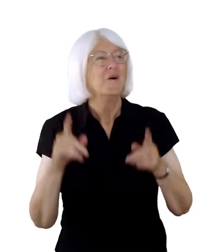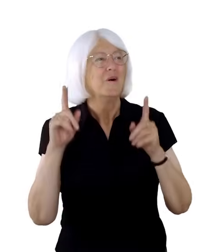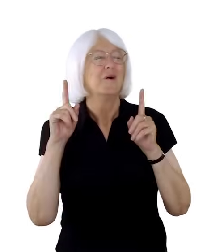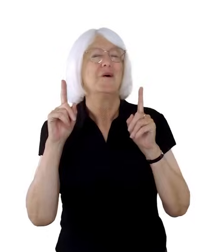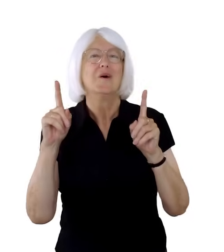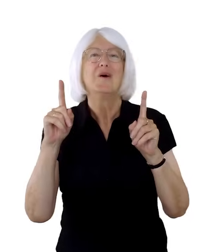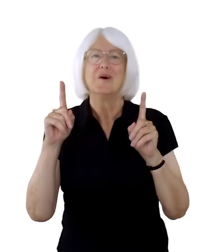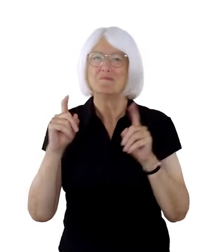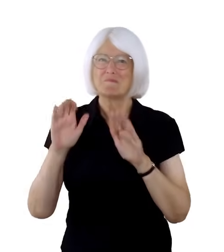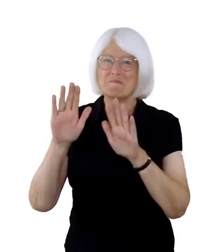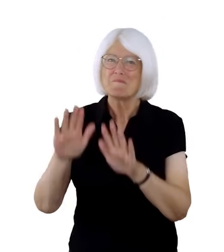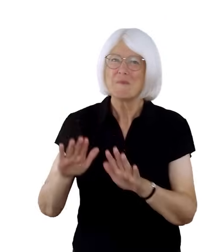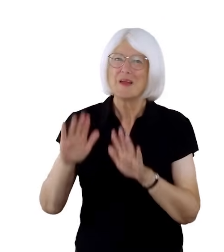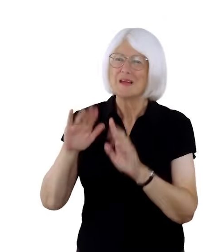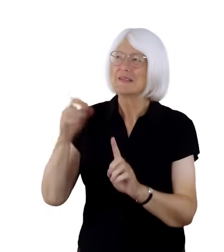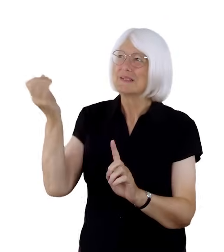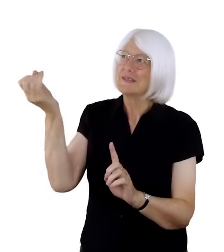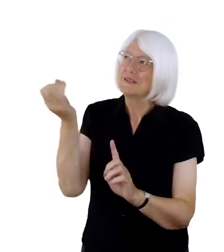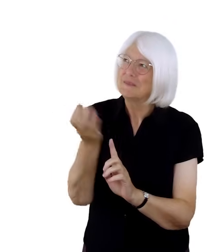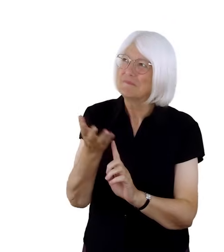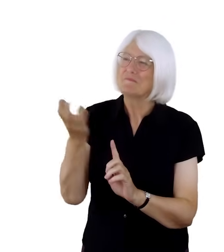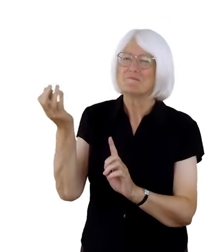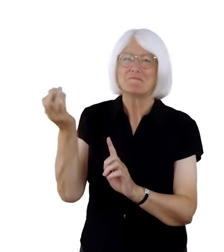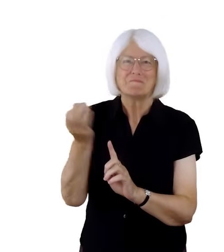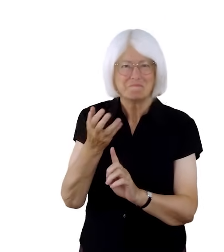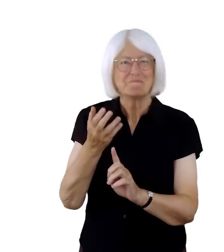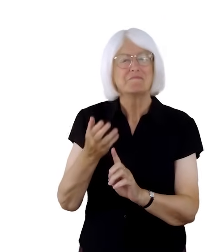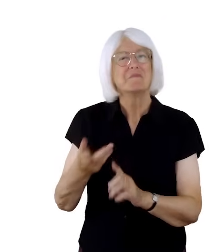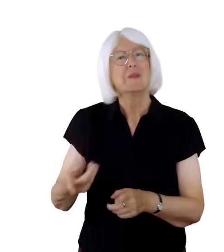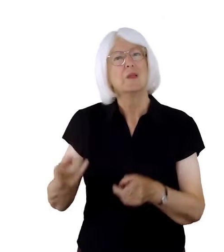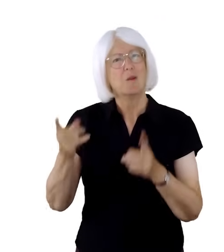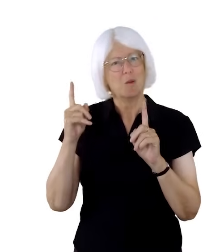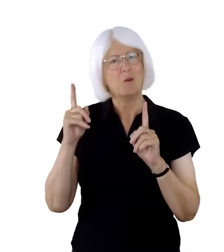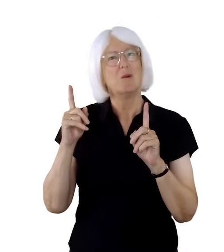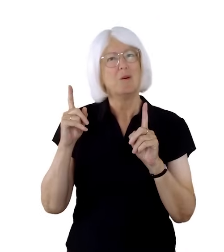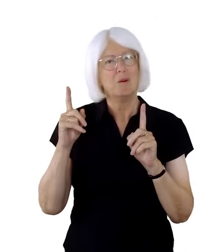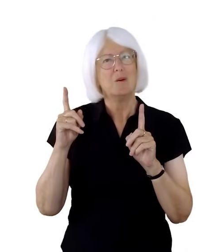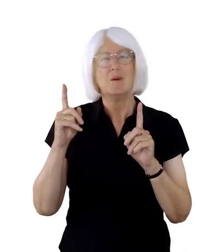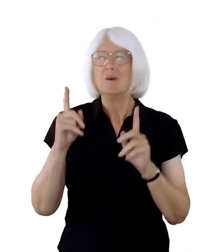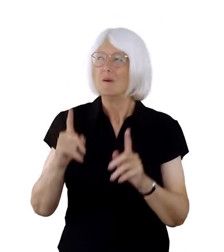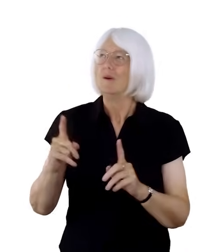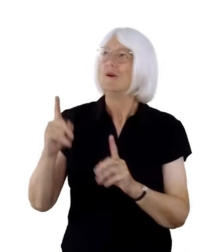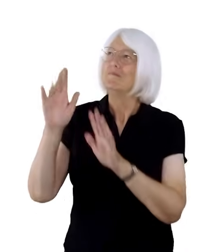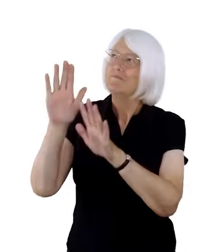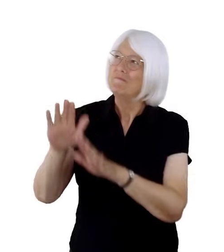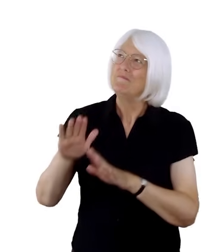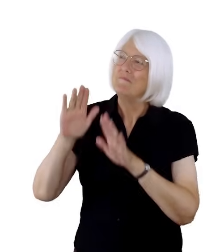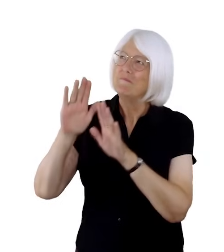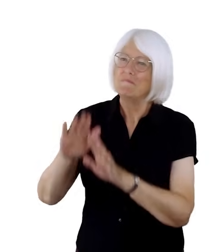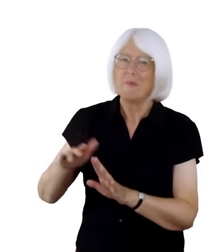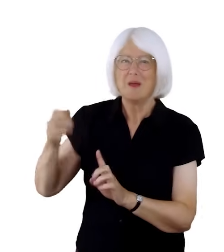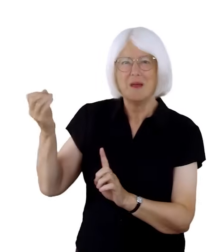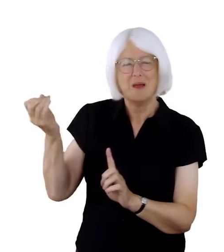Lord have mercy